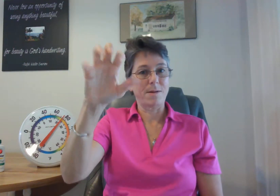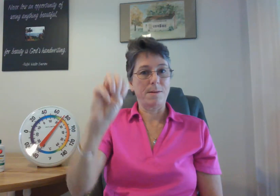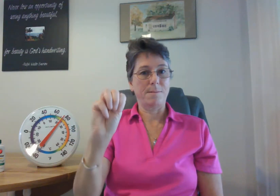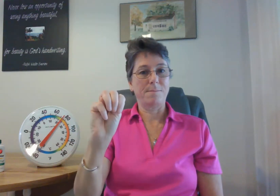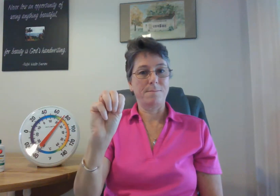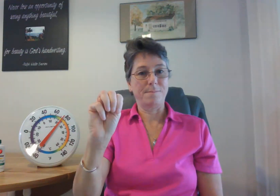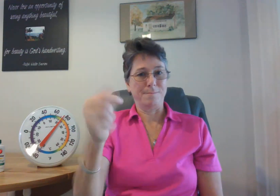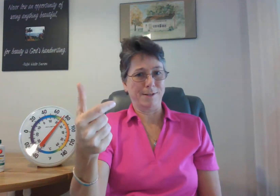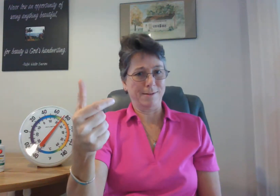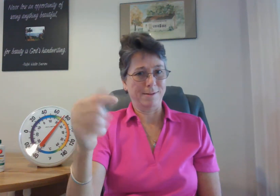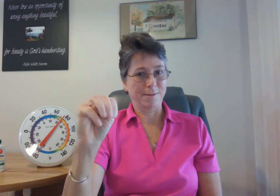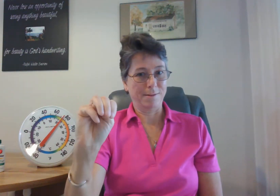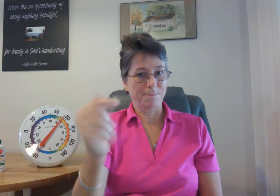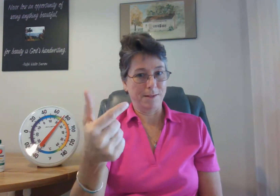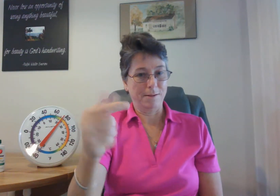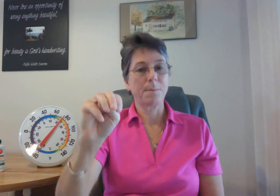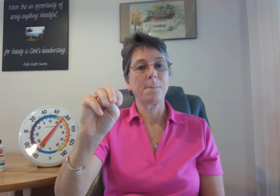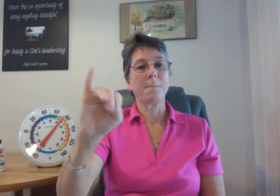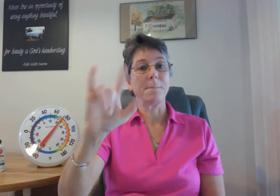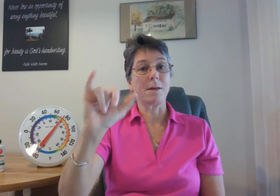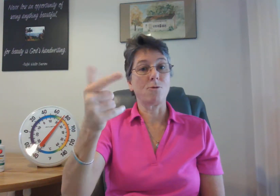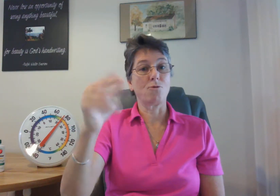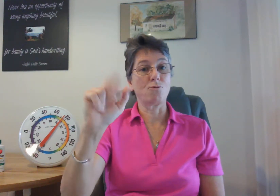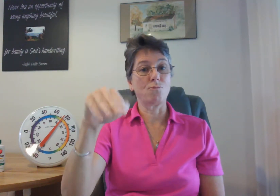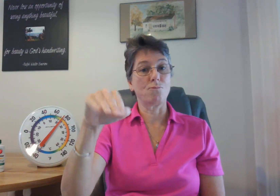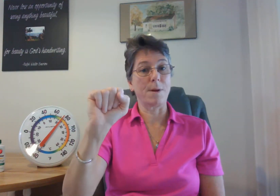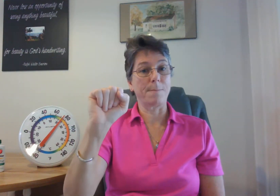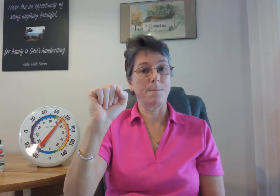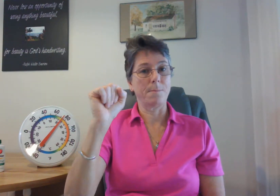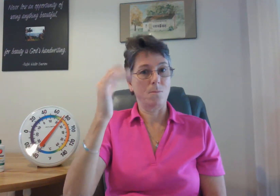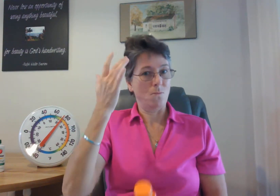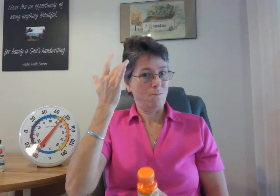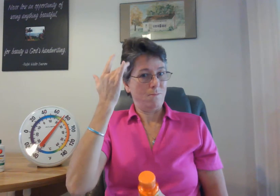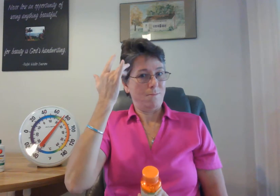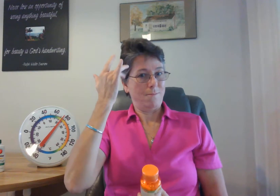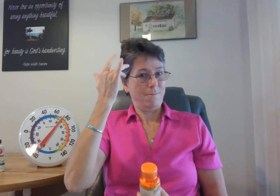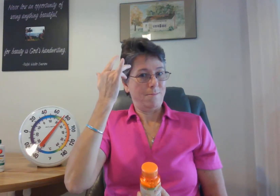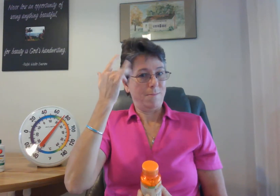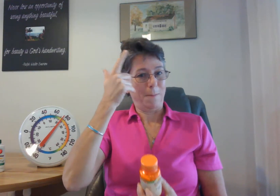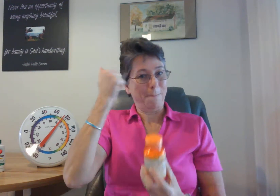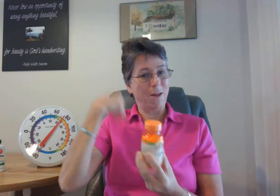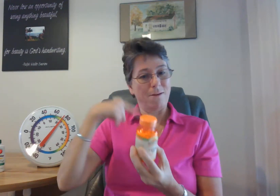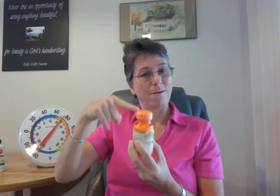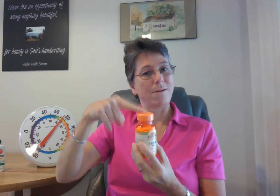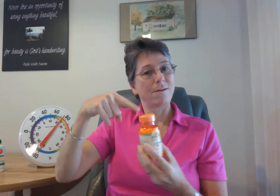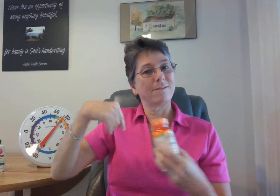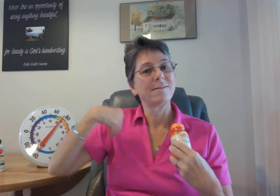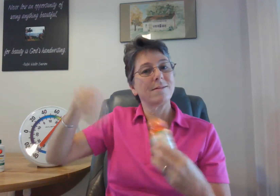Actually, it is not so.